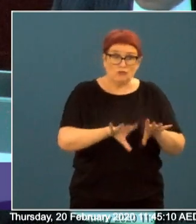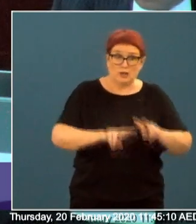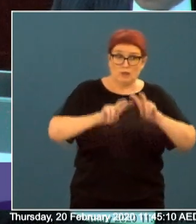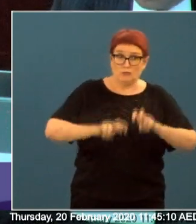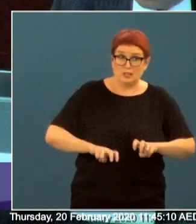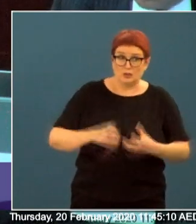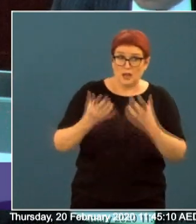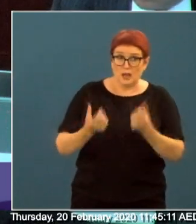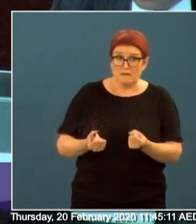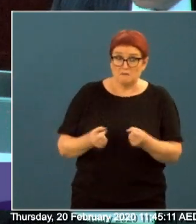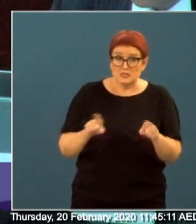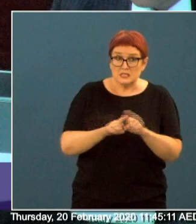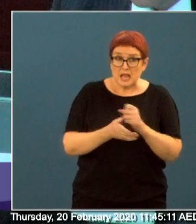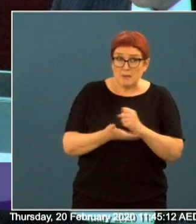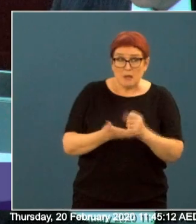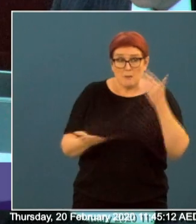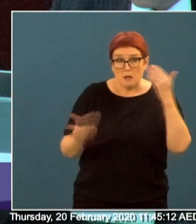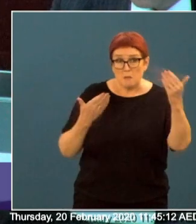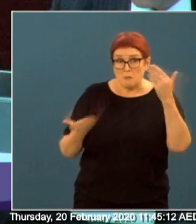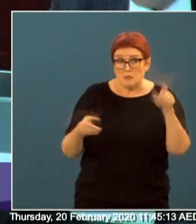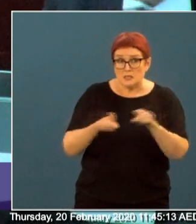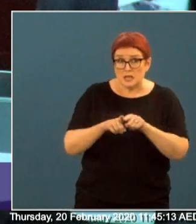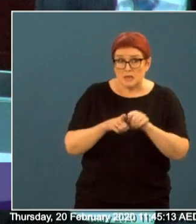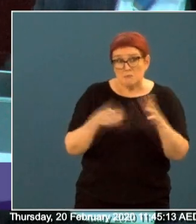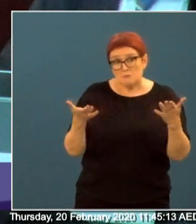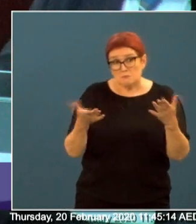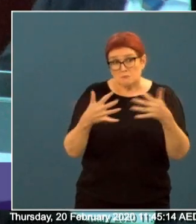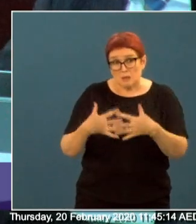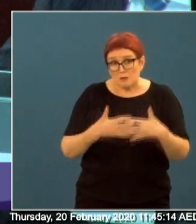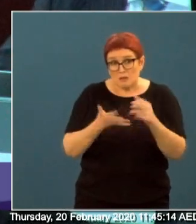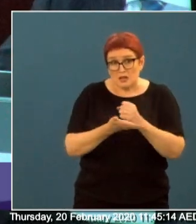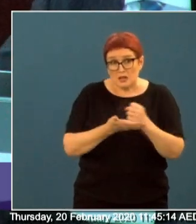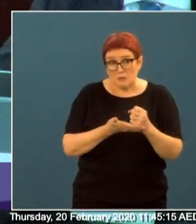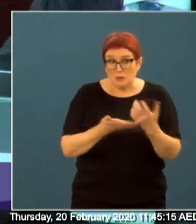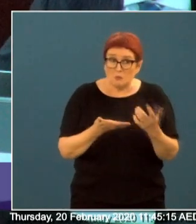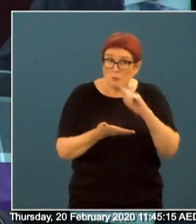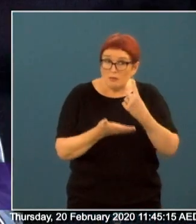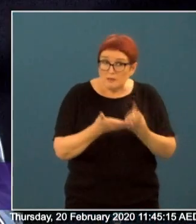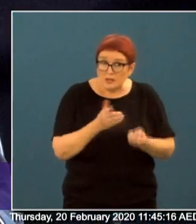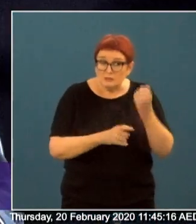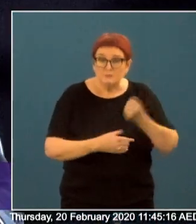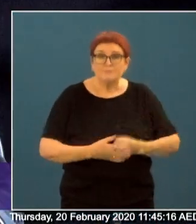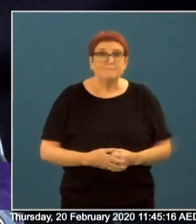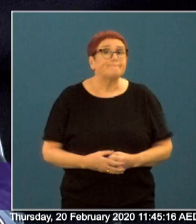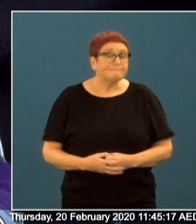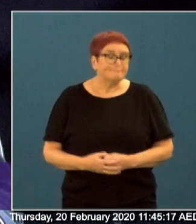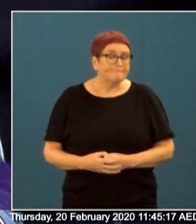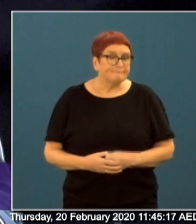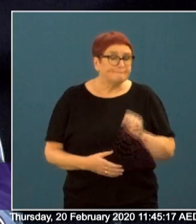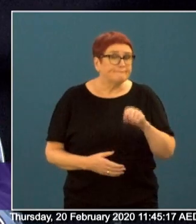that we would probably discover similar sorts of statistical results? Yes. It's likely the case.